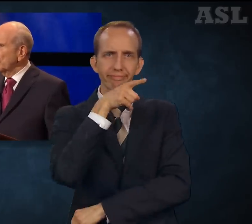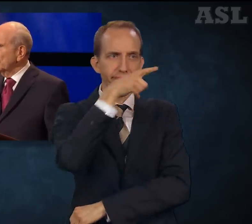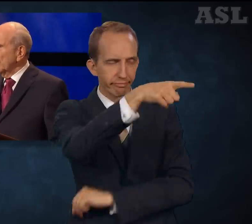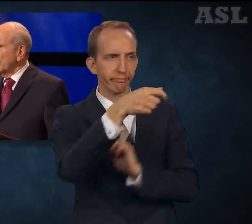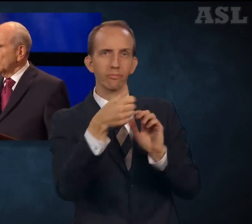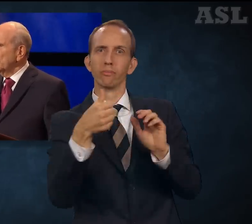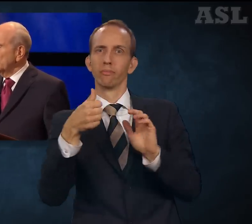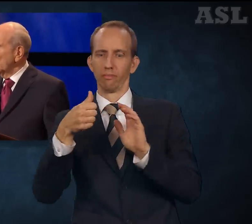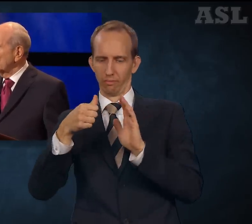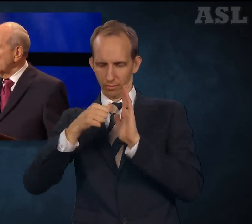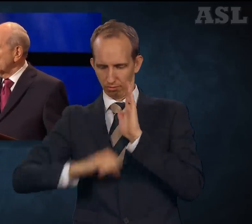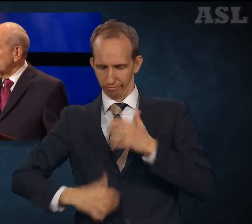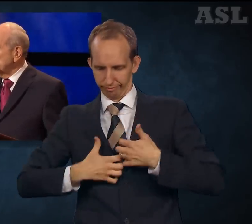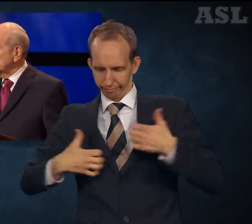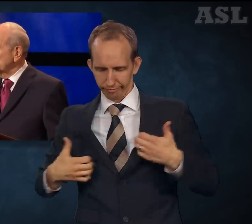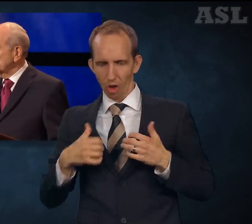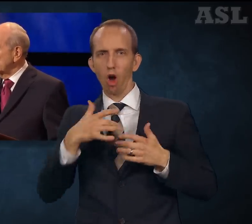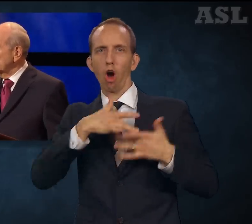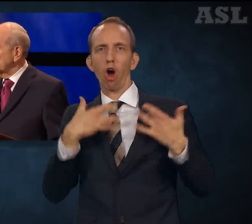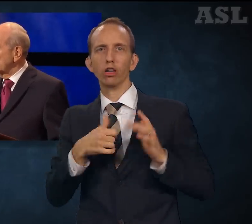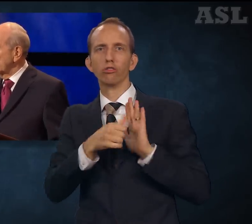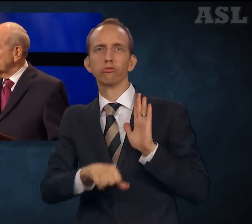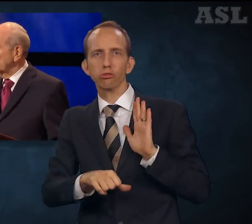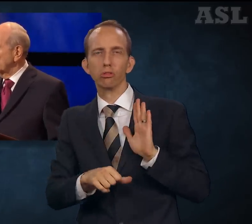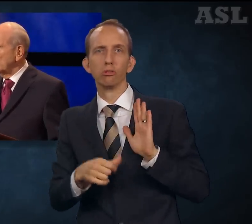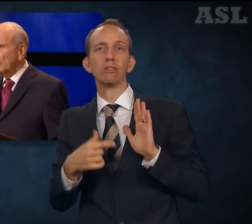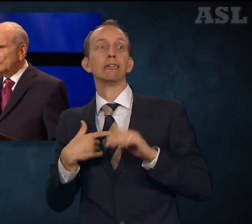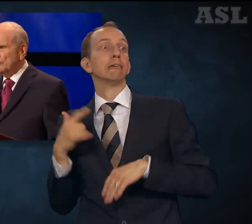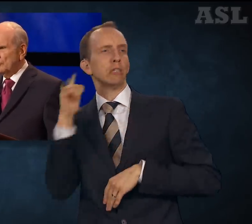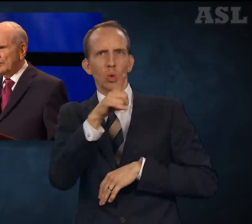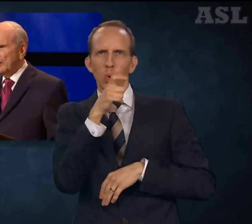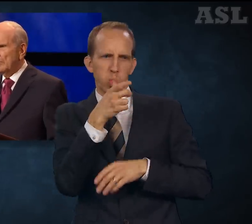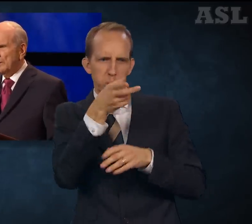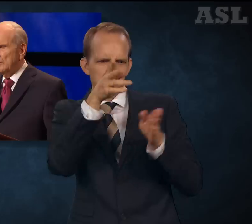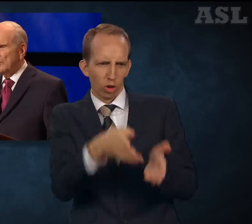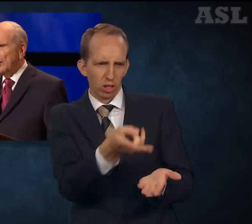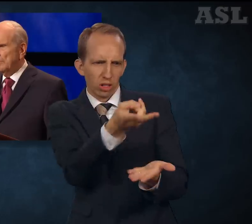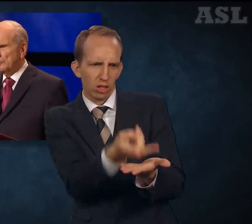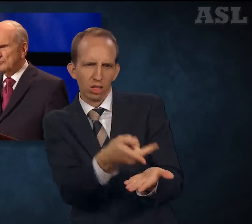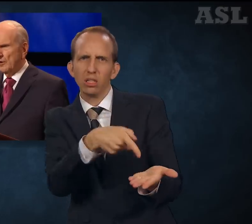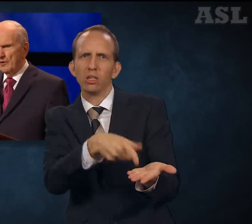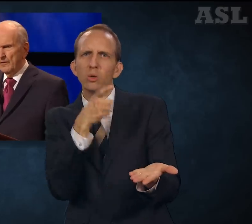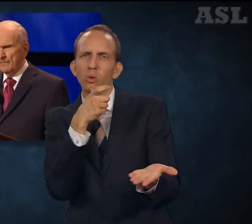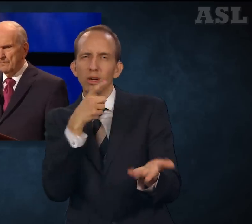I WAS ASKED BY CHINESE SURGEONS TO PERFORM AN